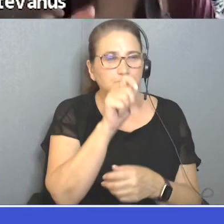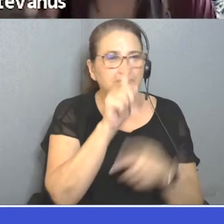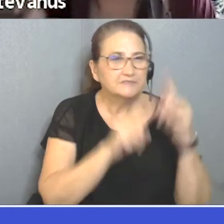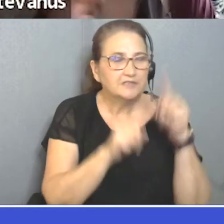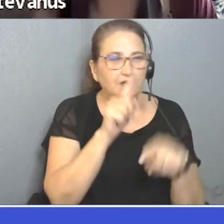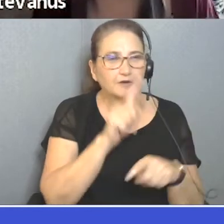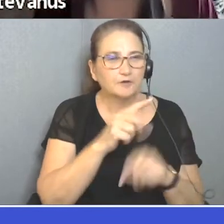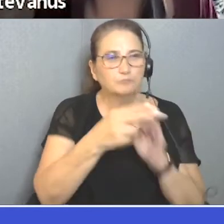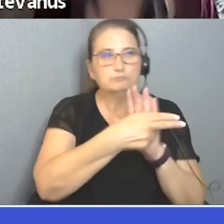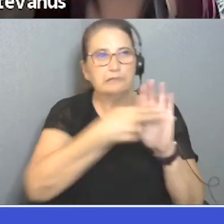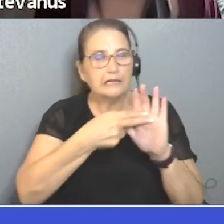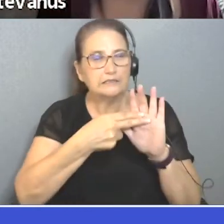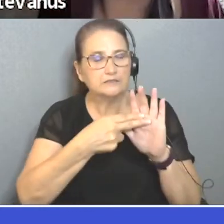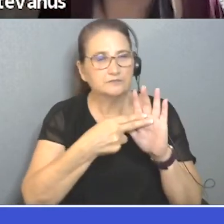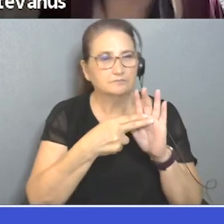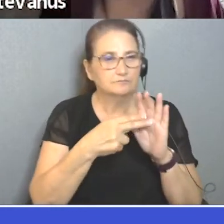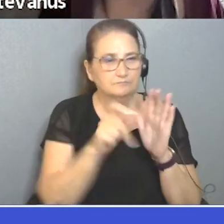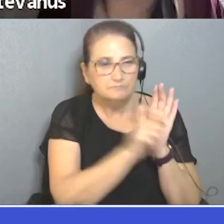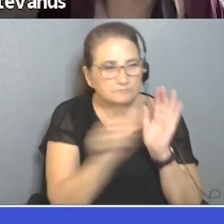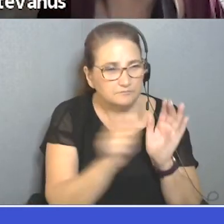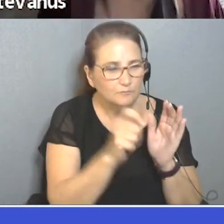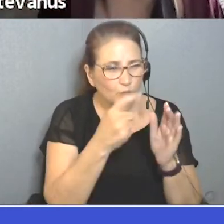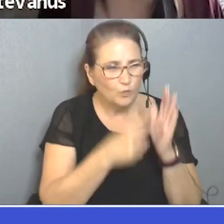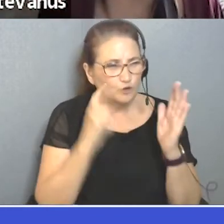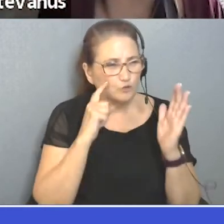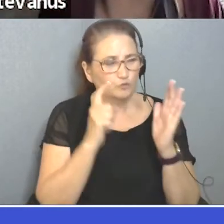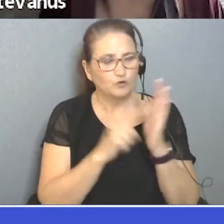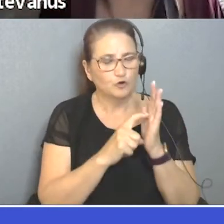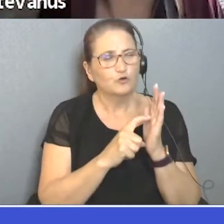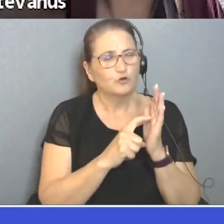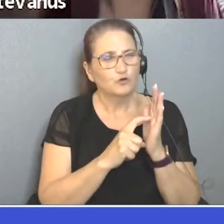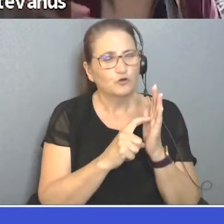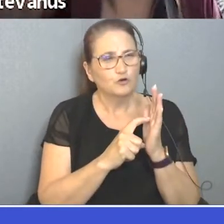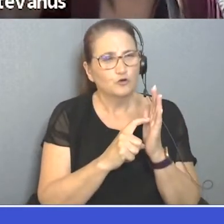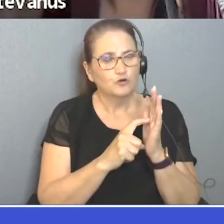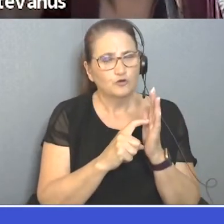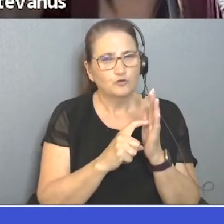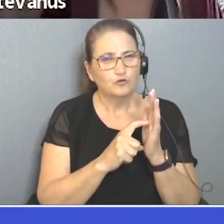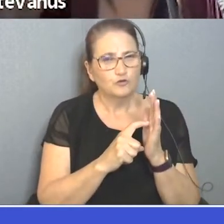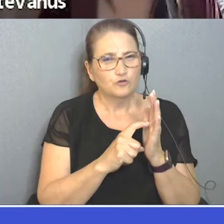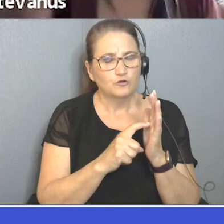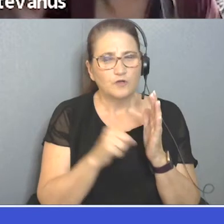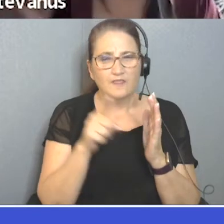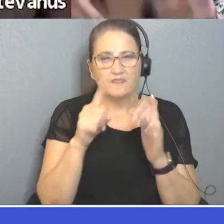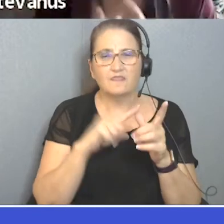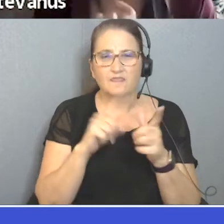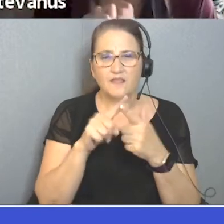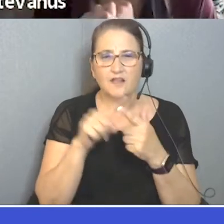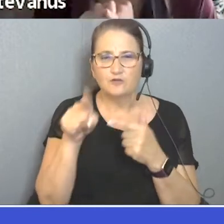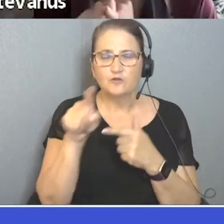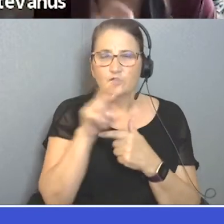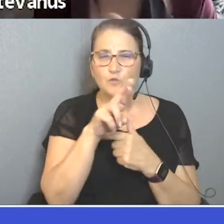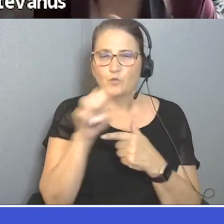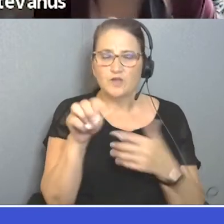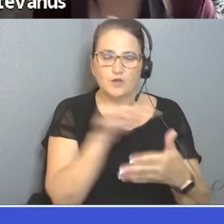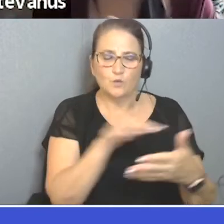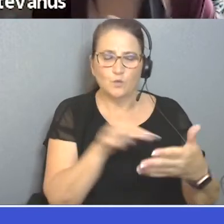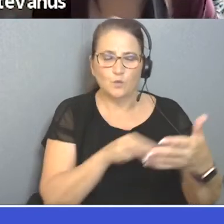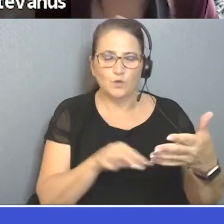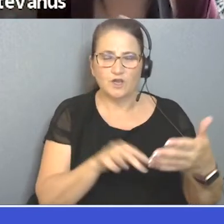bold, highlight things that you notice. But you can take just a couple minutes to reread what